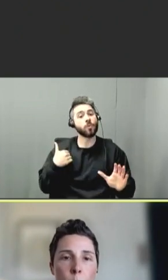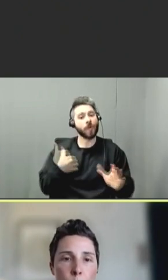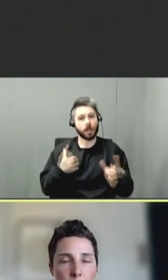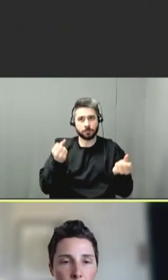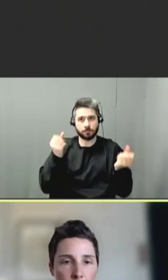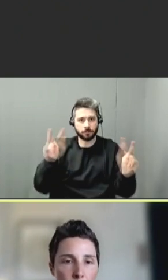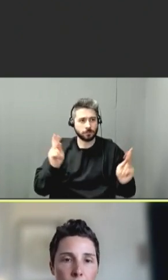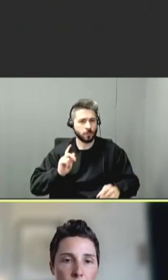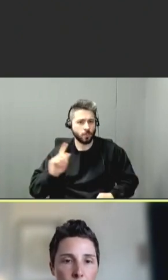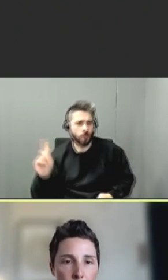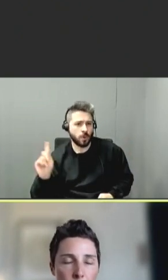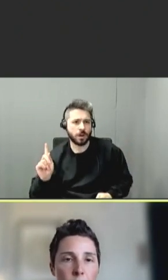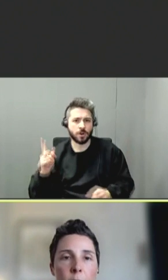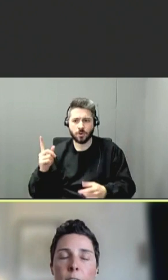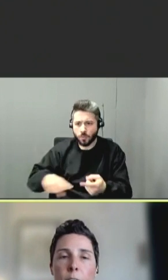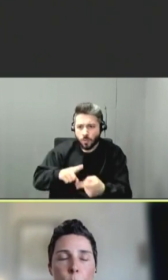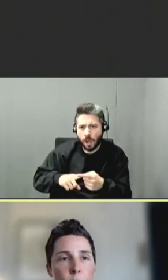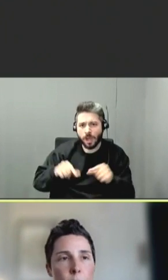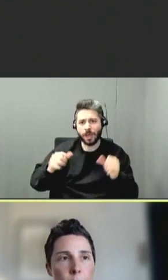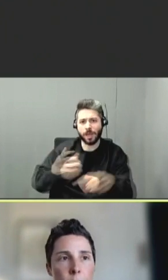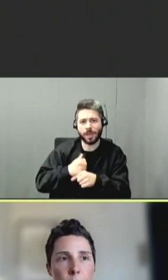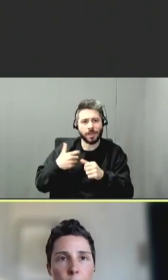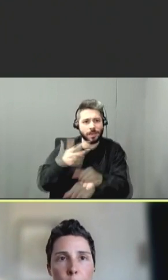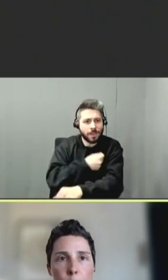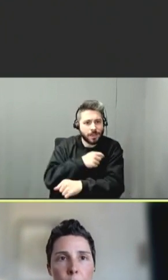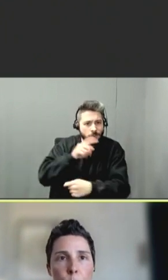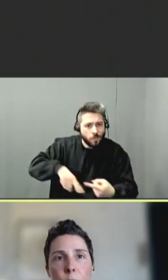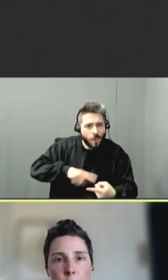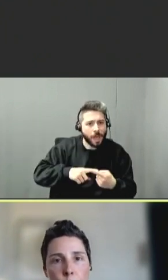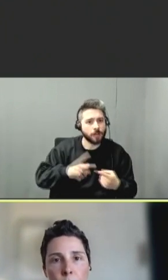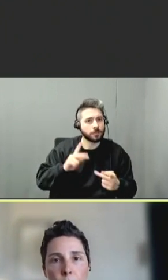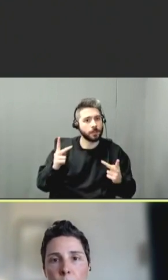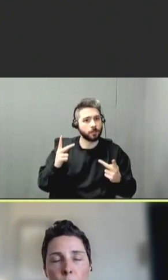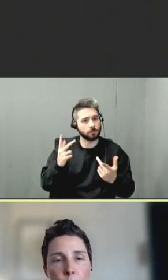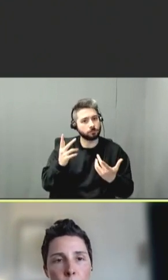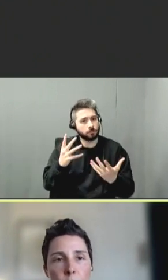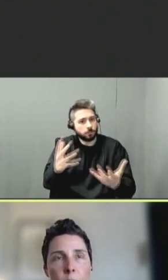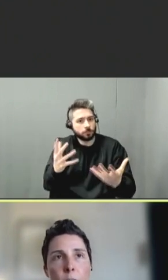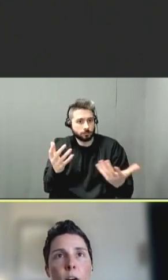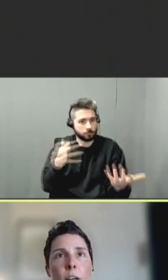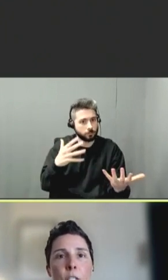where people could get the vaccine. I will say that, as the previous speaker noted, there are